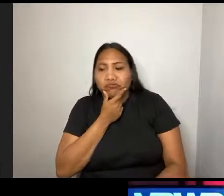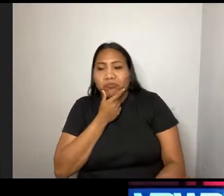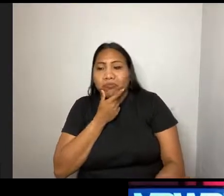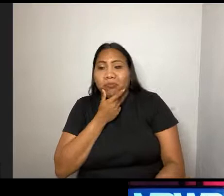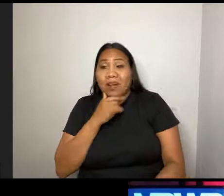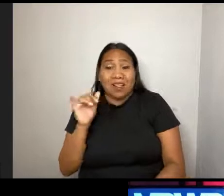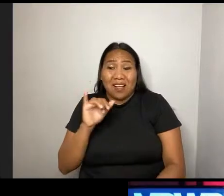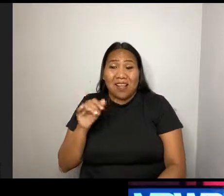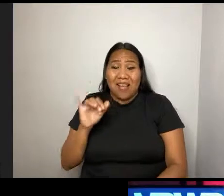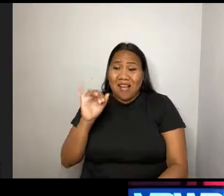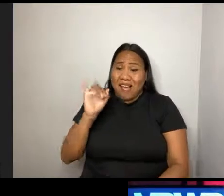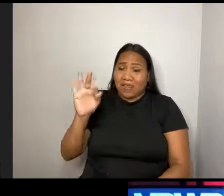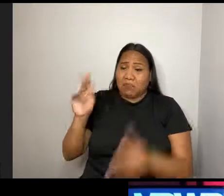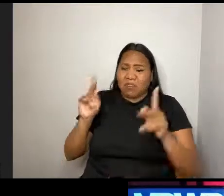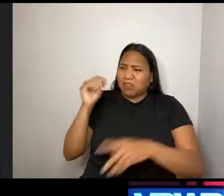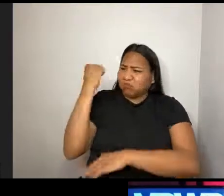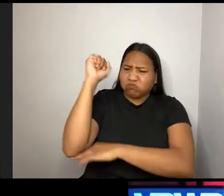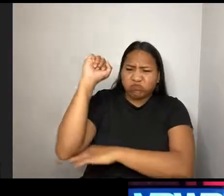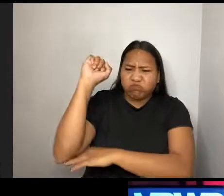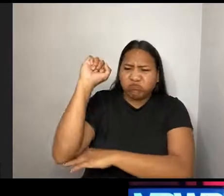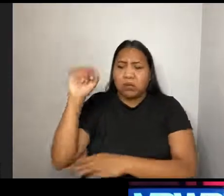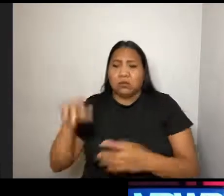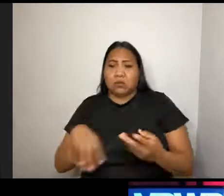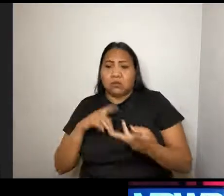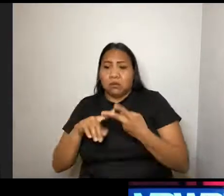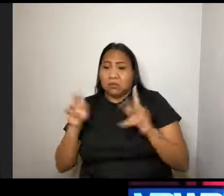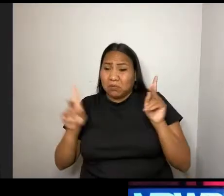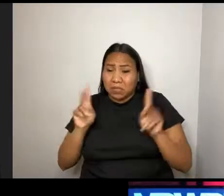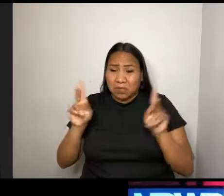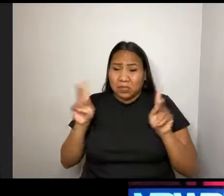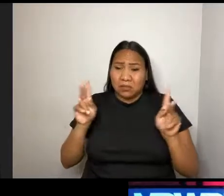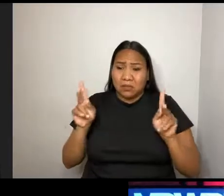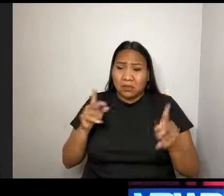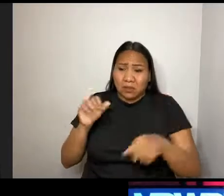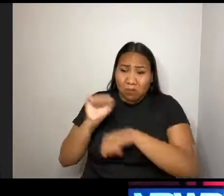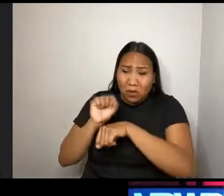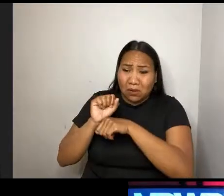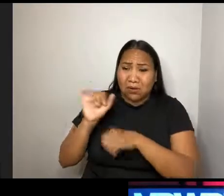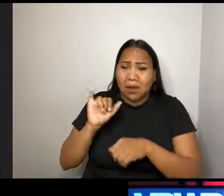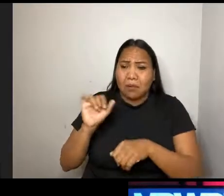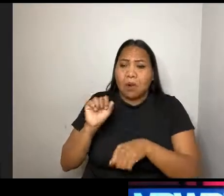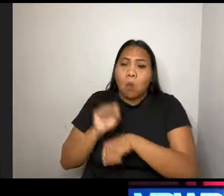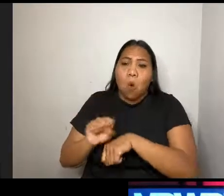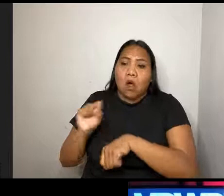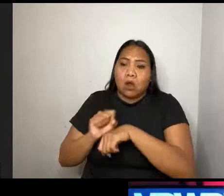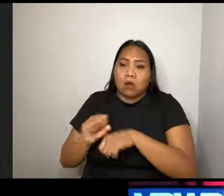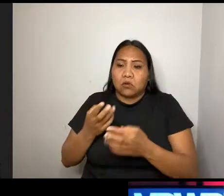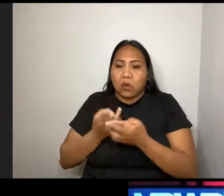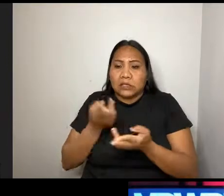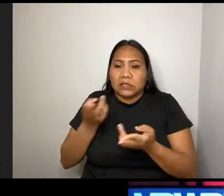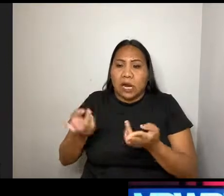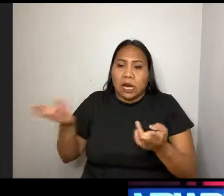internally ERGs -- employee resource groups and they are siloed often in organizations as well.